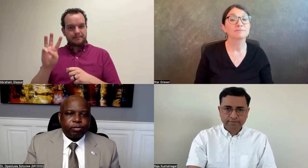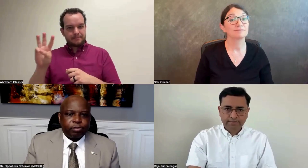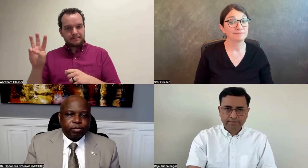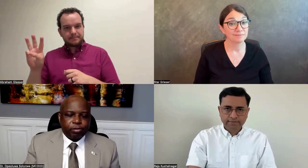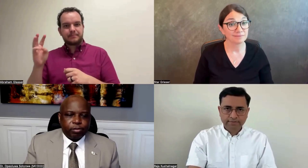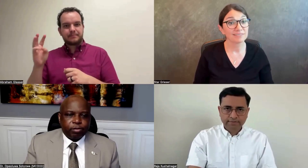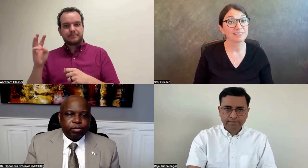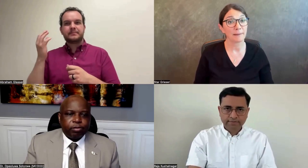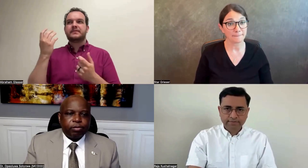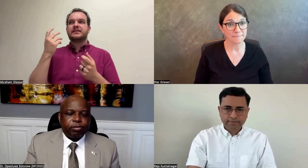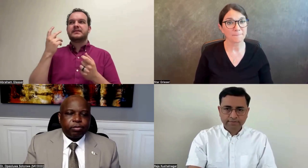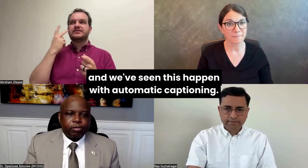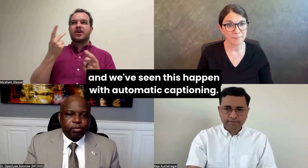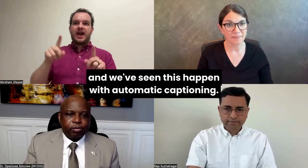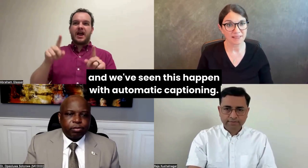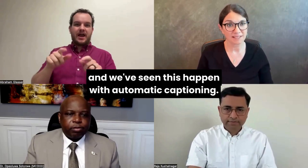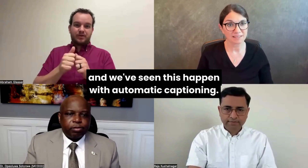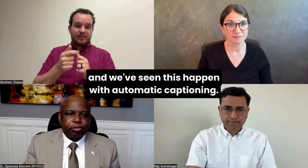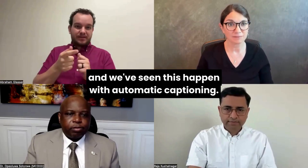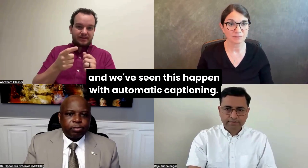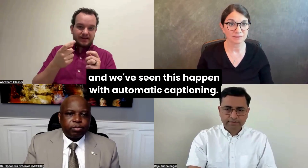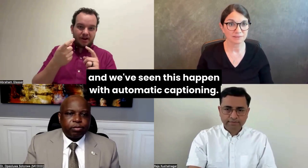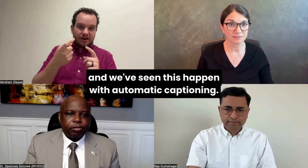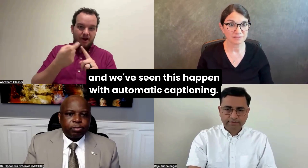and we've seen this happen with automatic captioning.